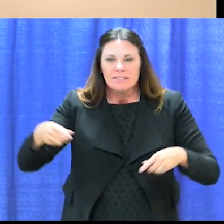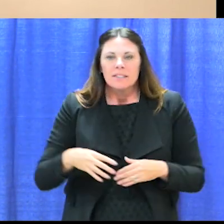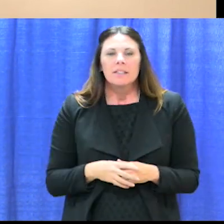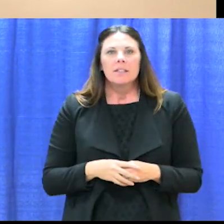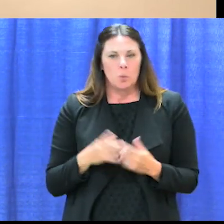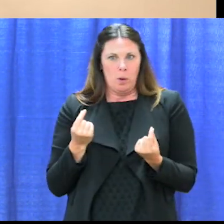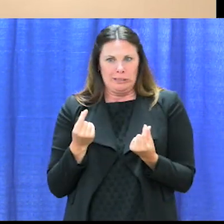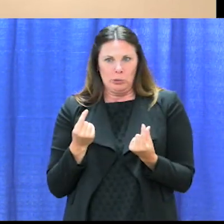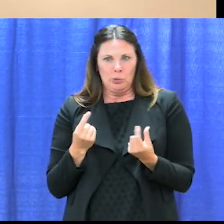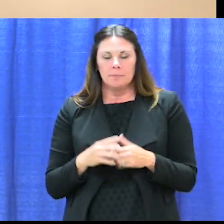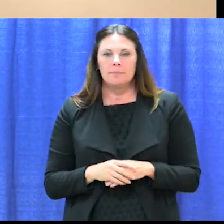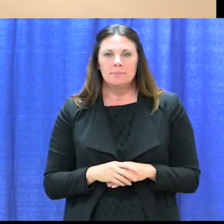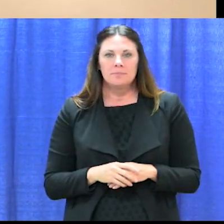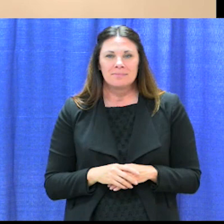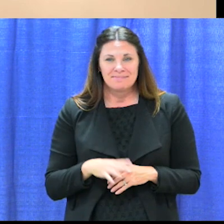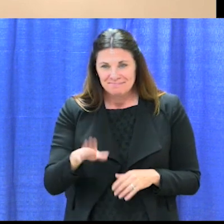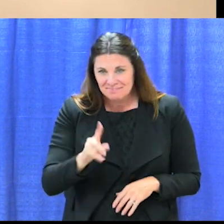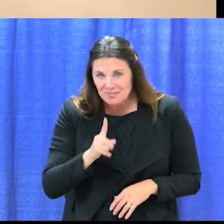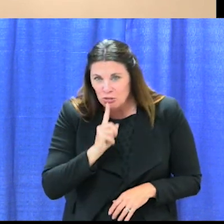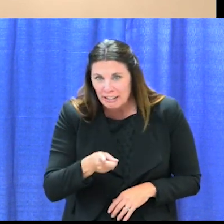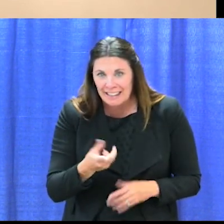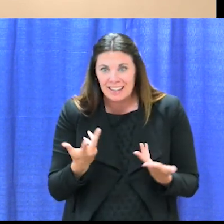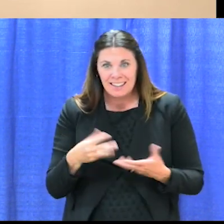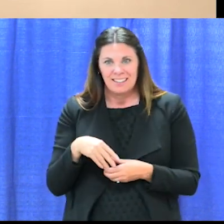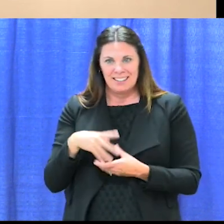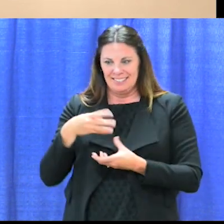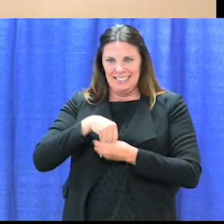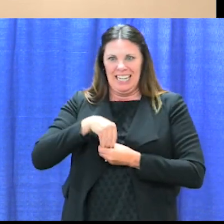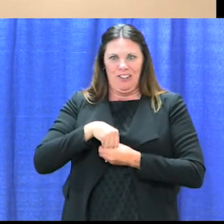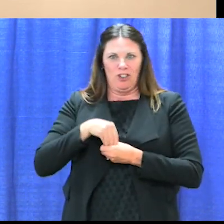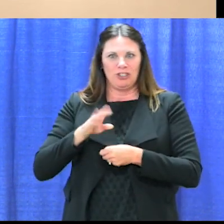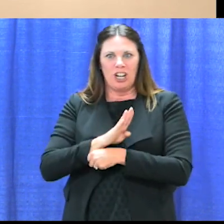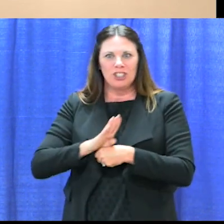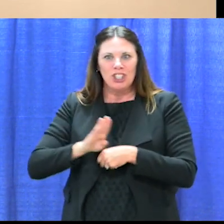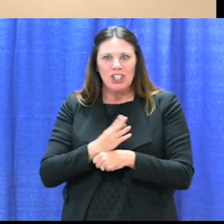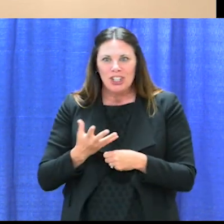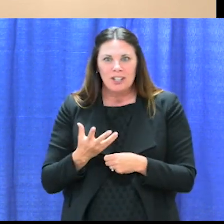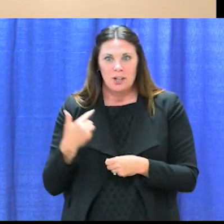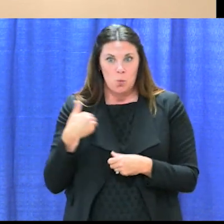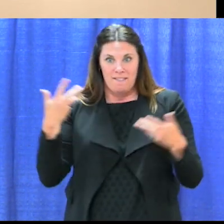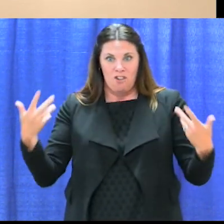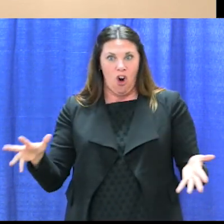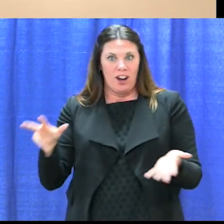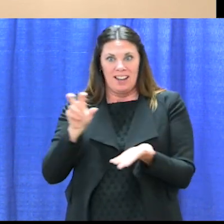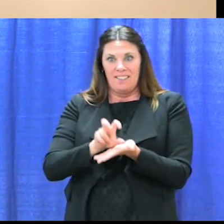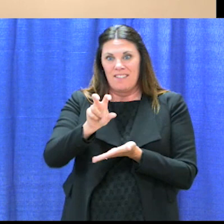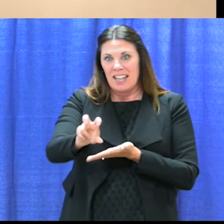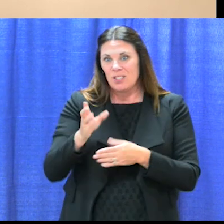Well the reality is that it starts with infrastructure right. So over the past three years we've invested over eight billion dollars just in wired and